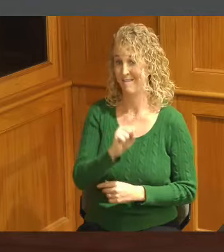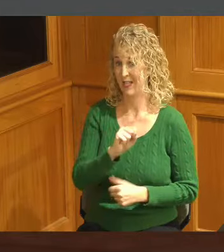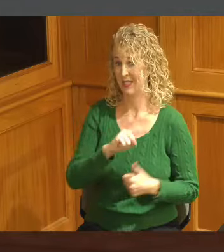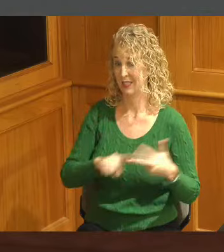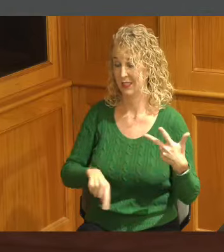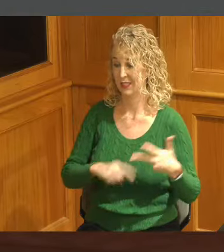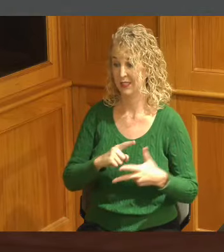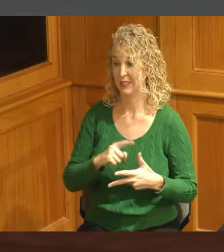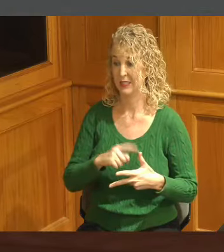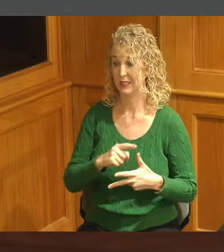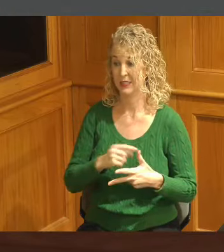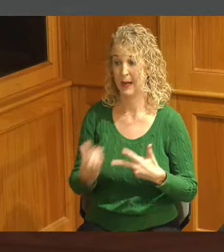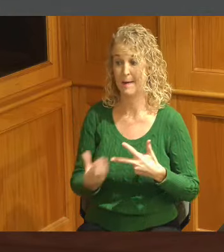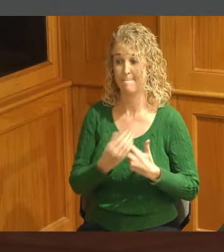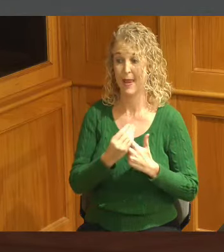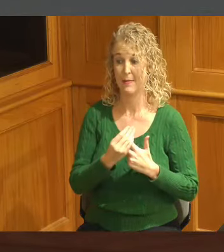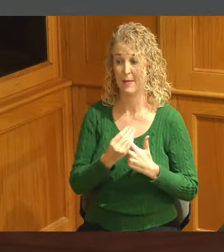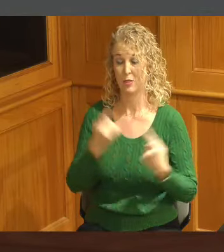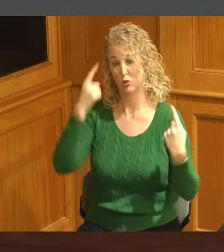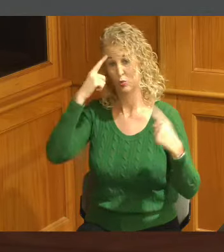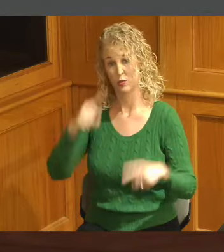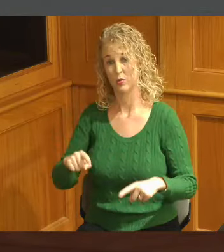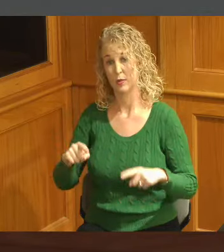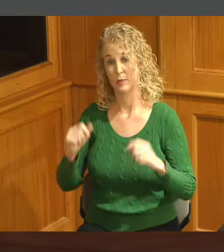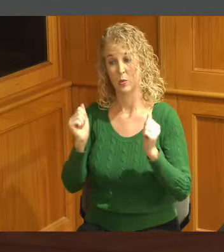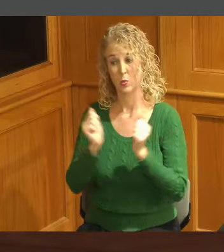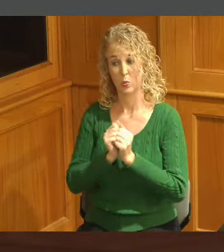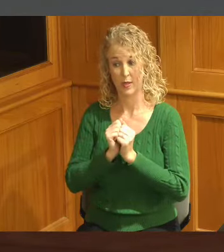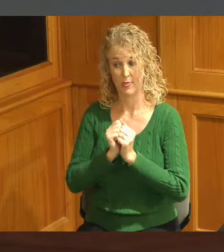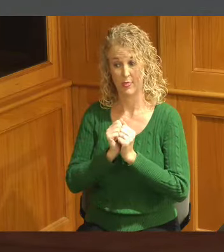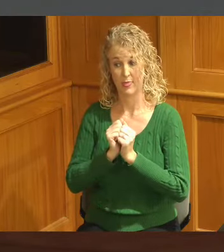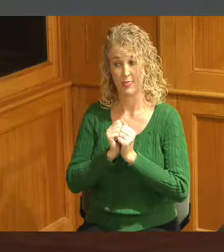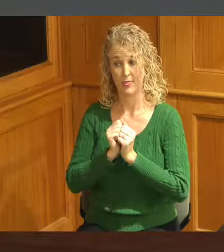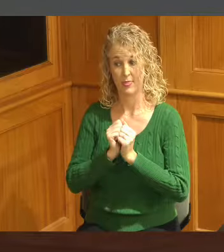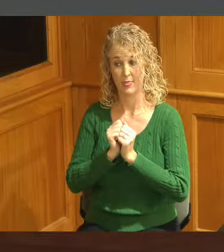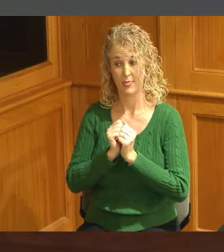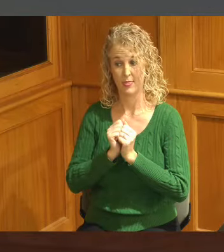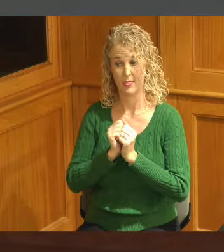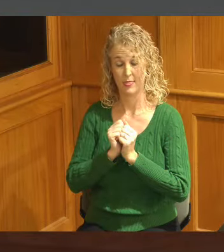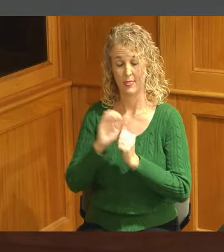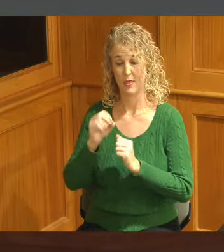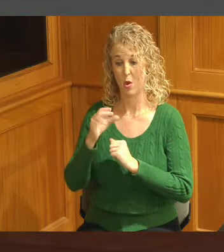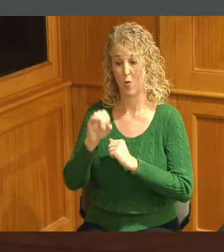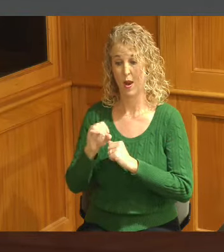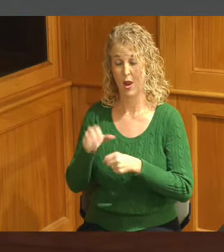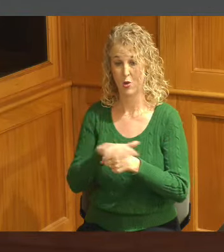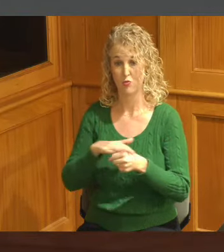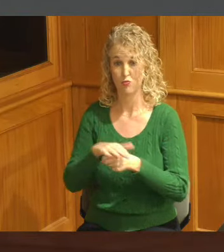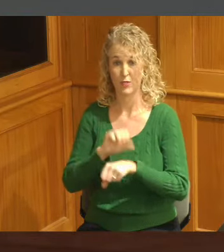authorizing an amendment to an agreement with the between the Ohio Region Workforce Investment Board